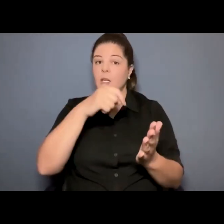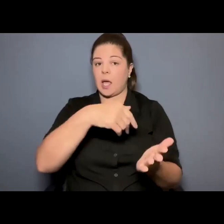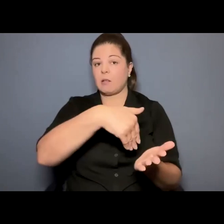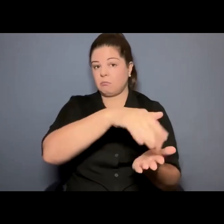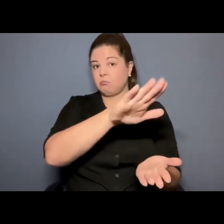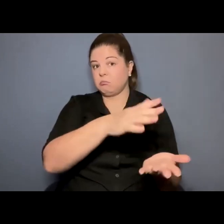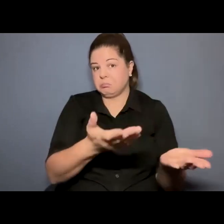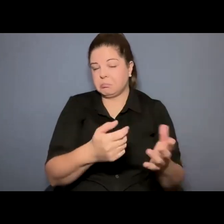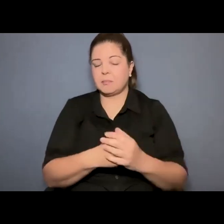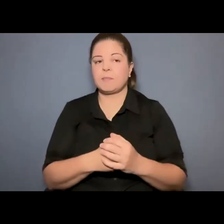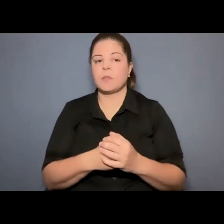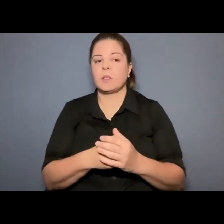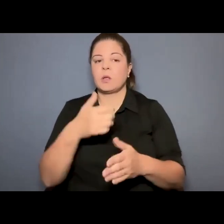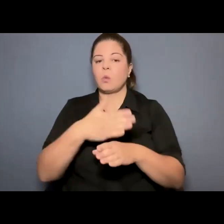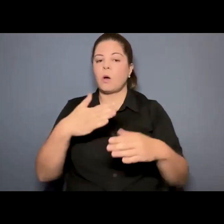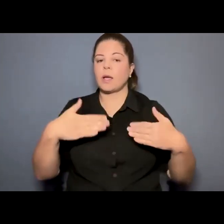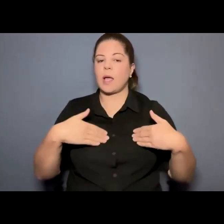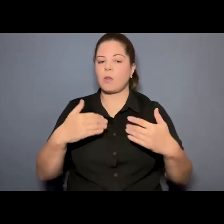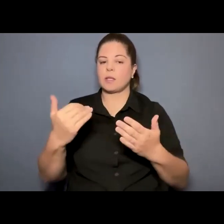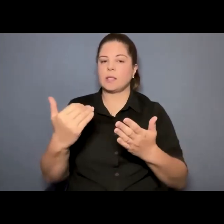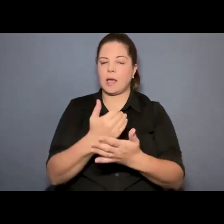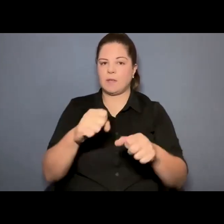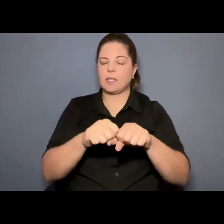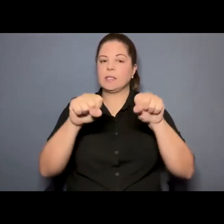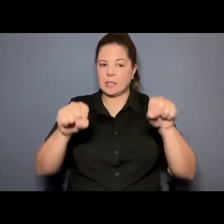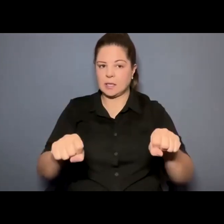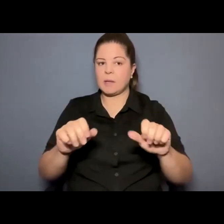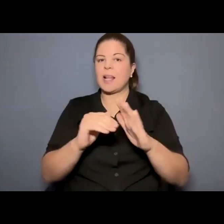The Work Health and Safety system, there are now new regulations and model codes